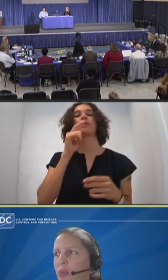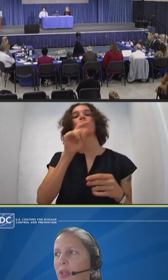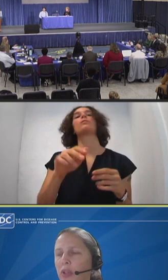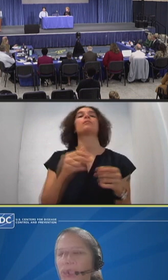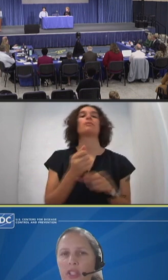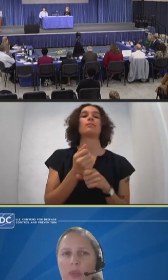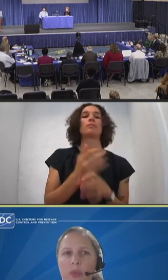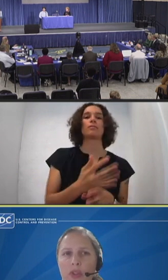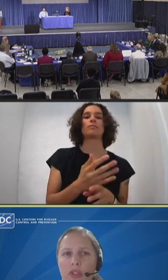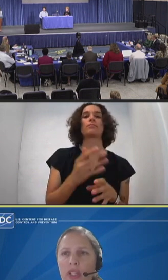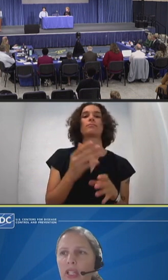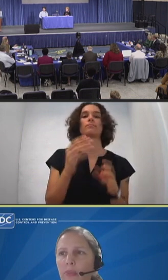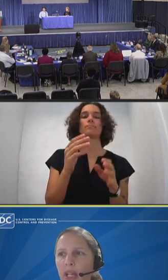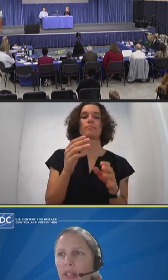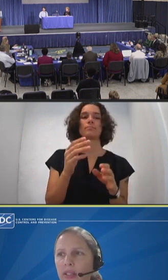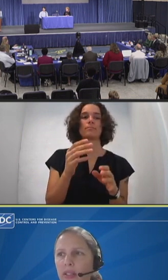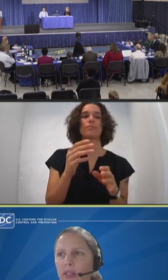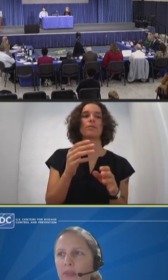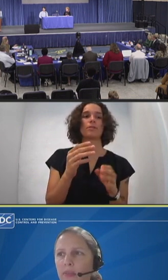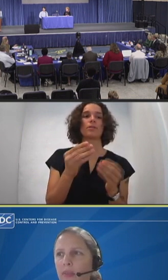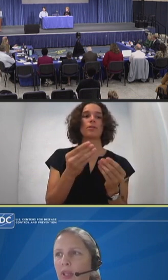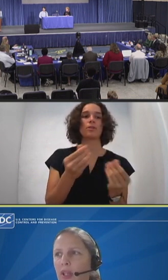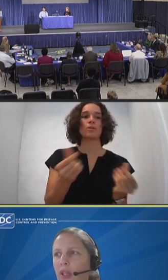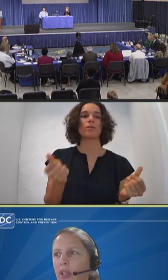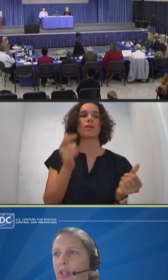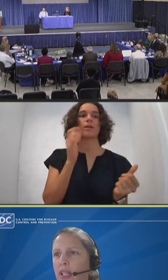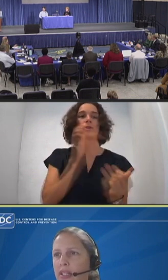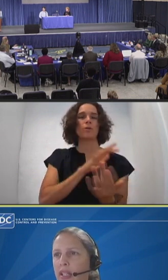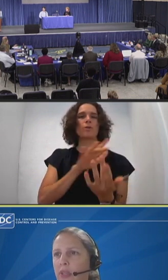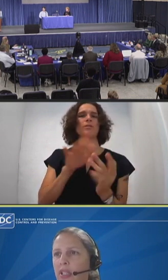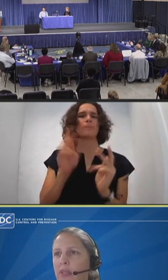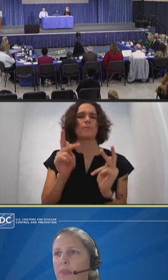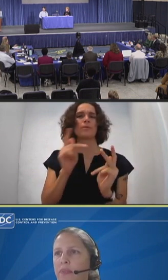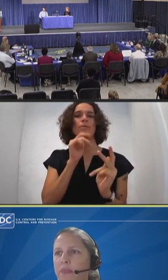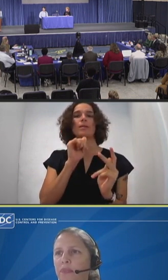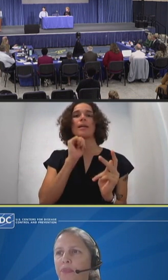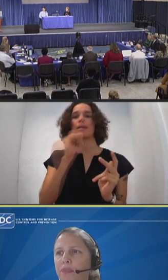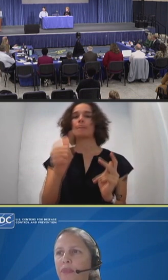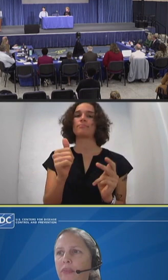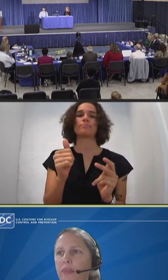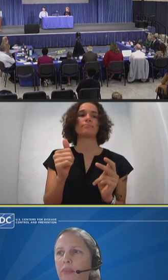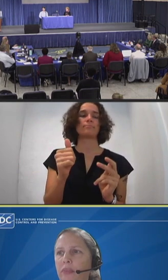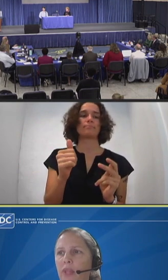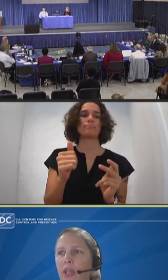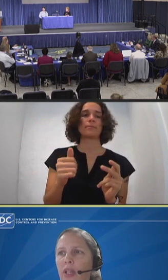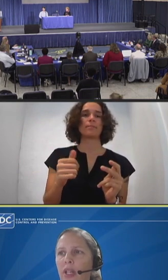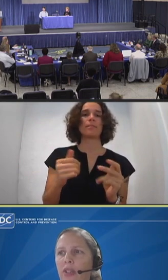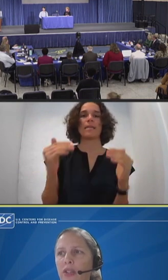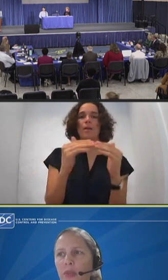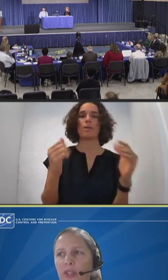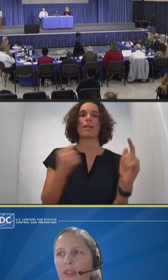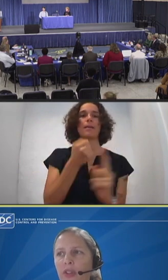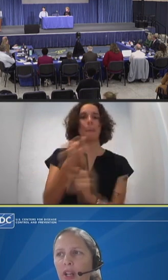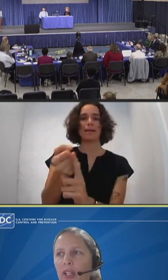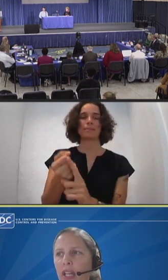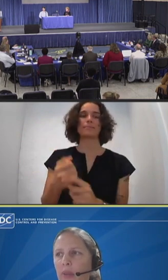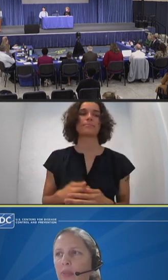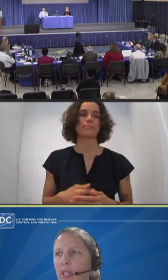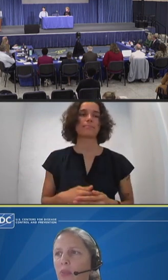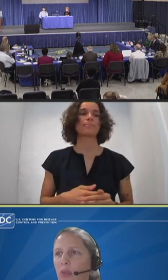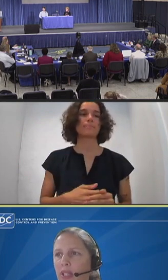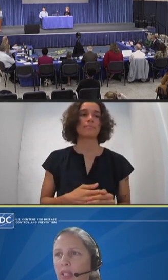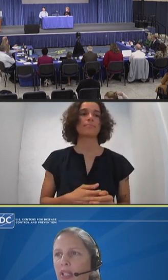people disproportionately impacted. Next slide, please. In terms of chronic hep B morbidity,